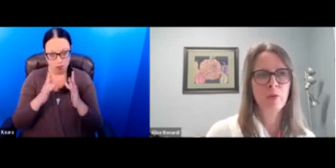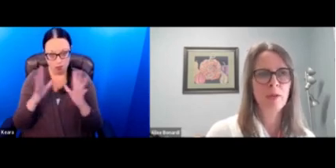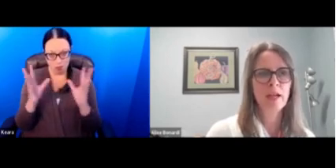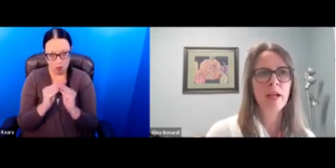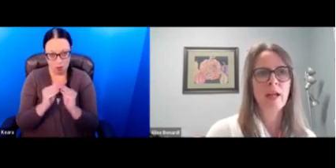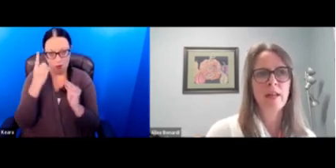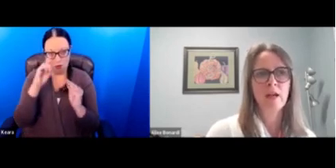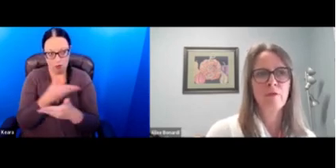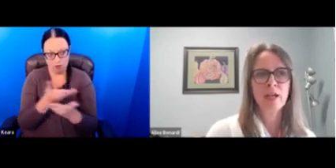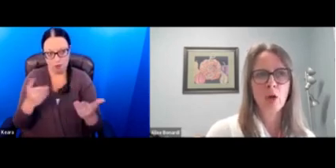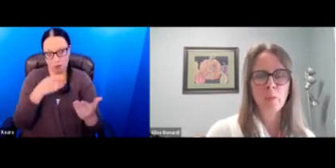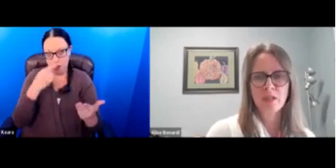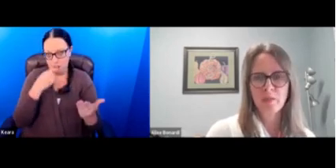public, they are free open to